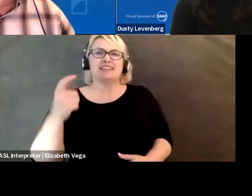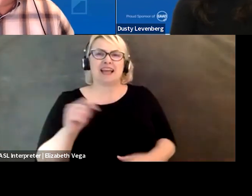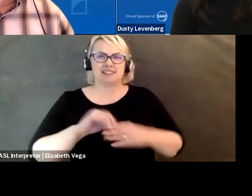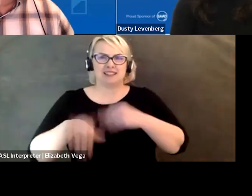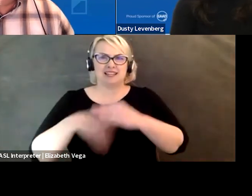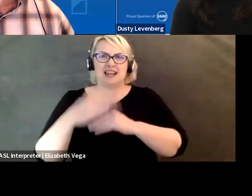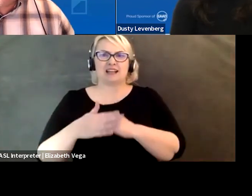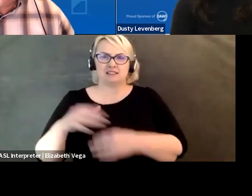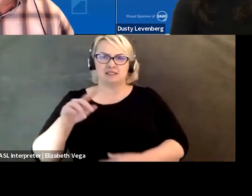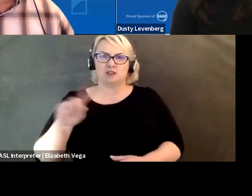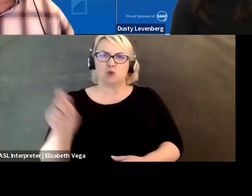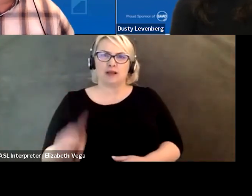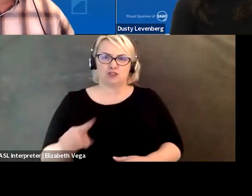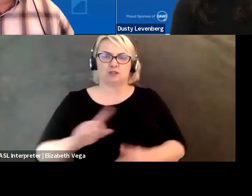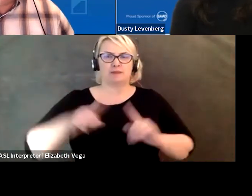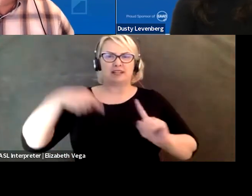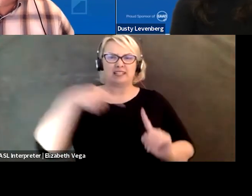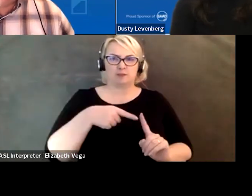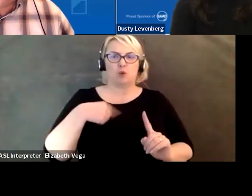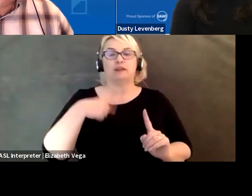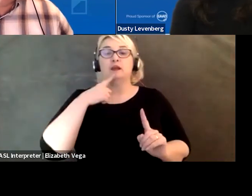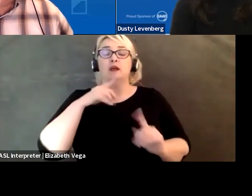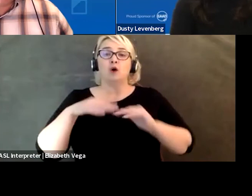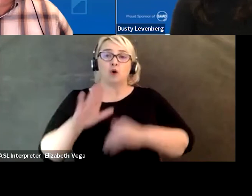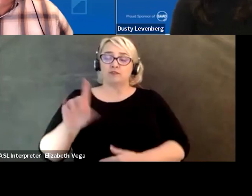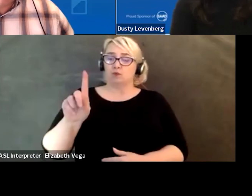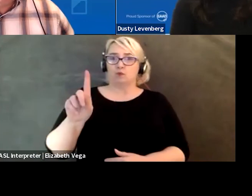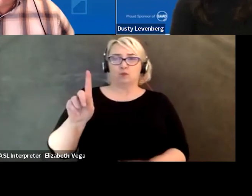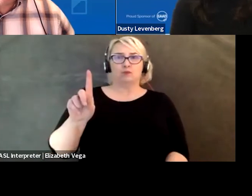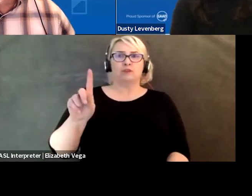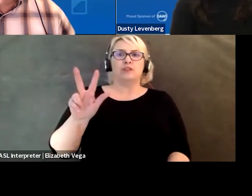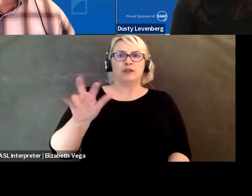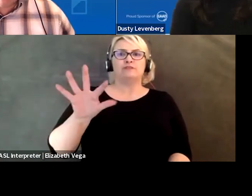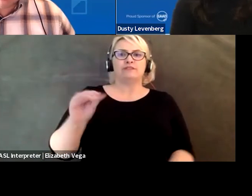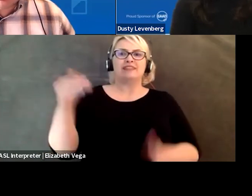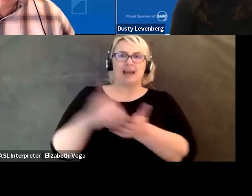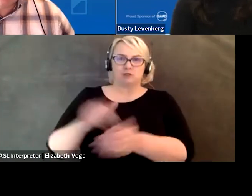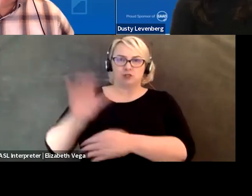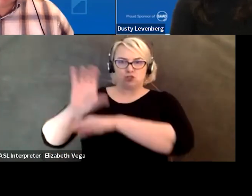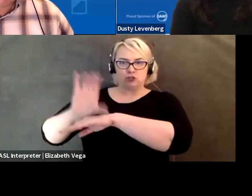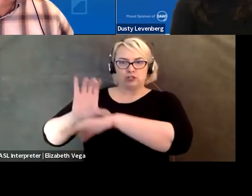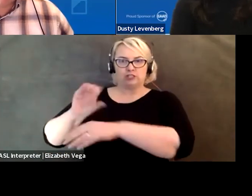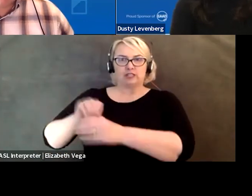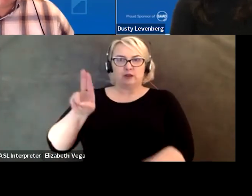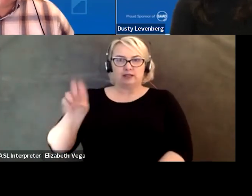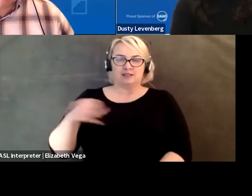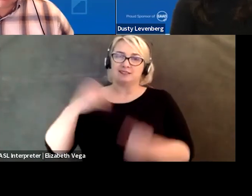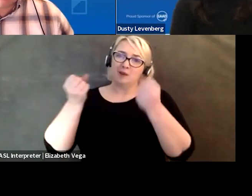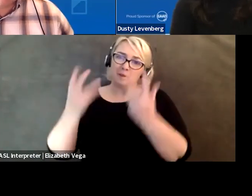There are over 350,000 churches in America. Many or most misuse information and communication technology.